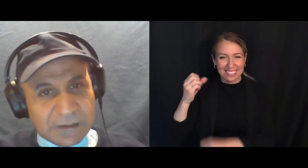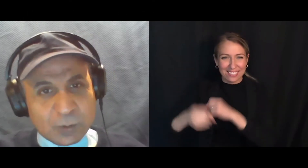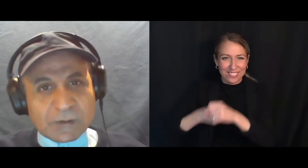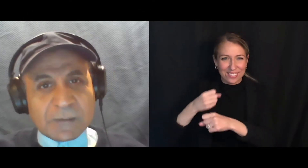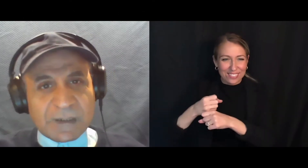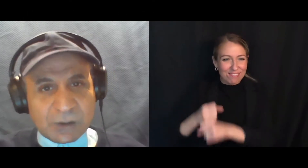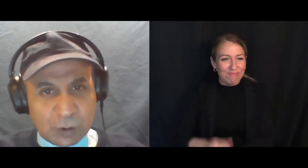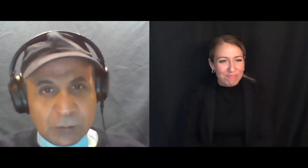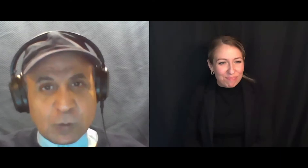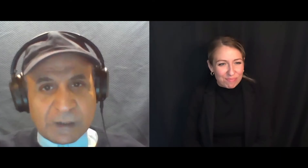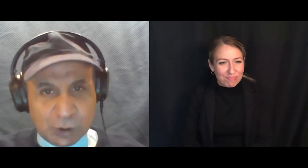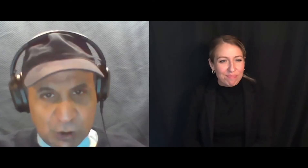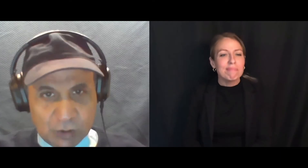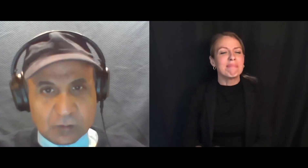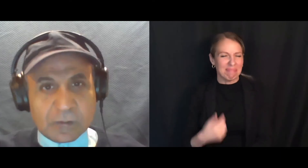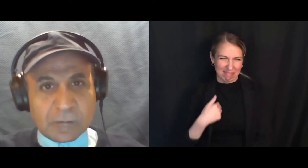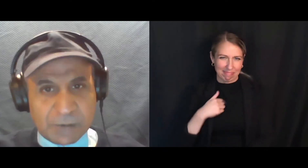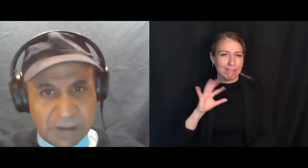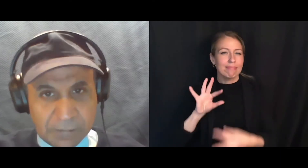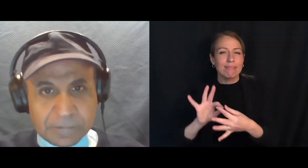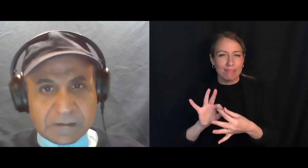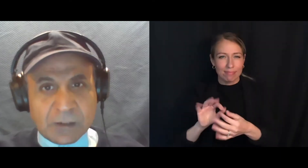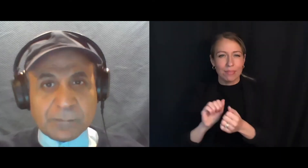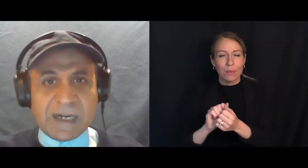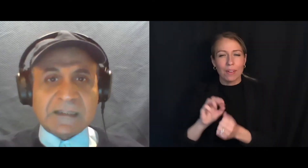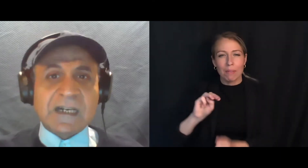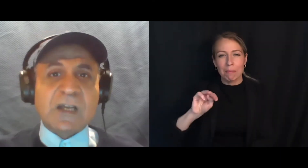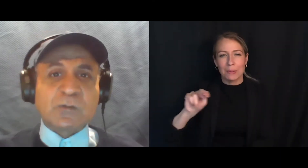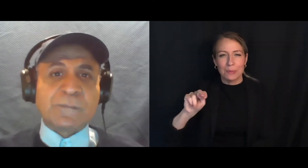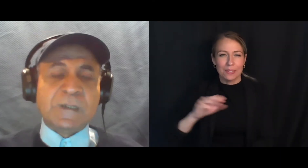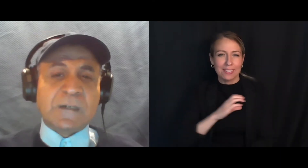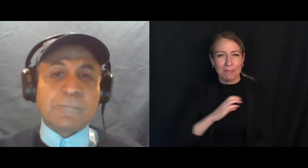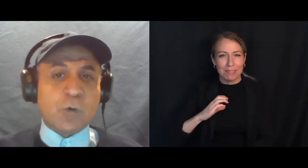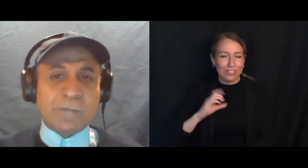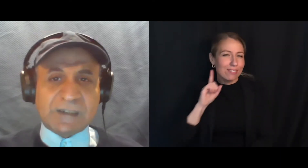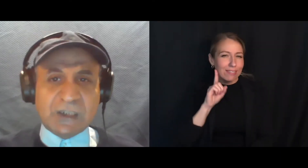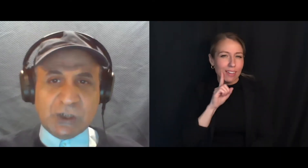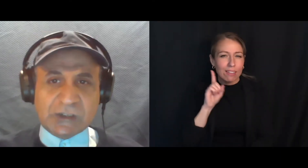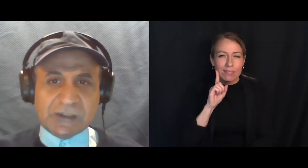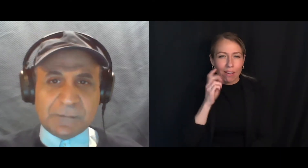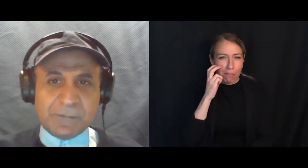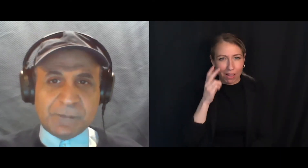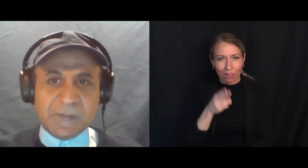with the Minnesota Commission of the Deaf, DeafBlind, and Hard of Hearing for over 10 years.